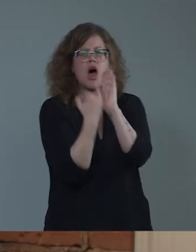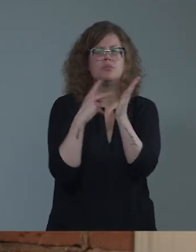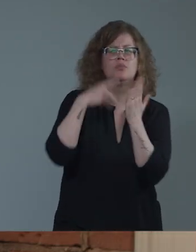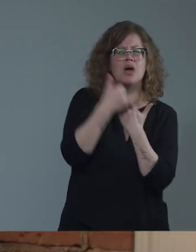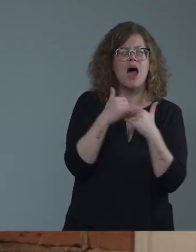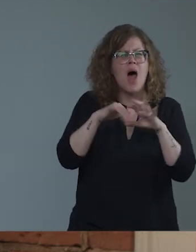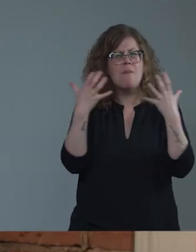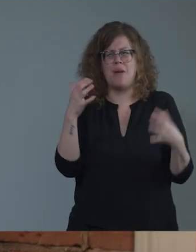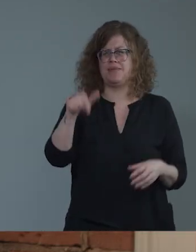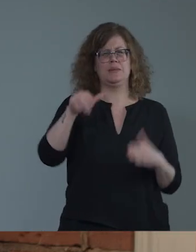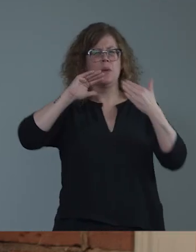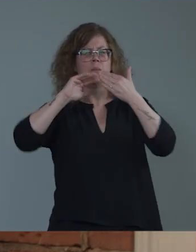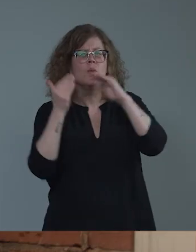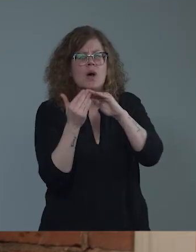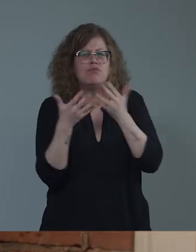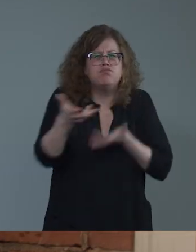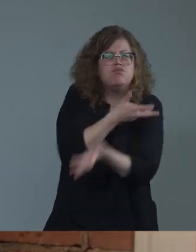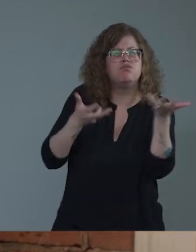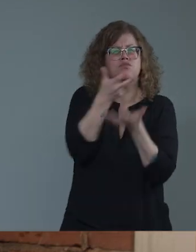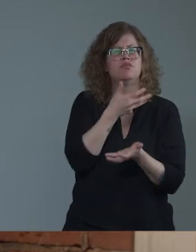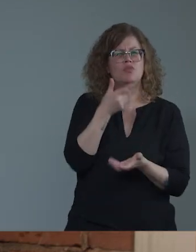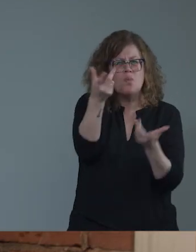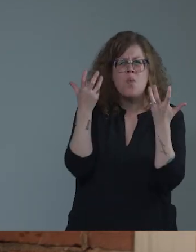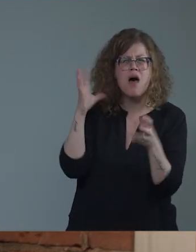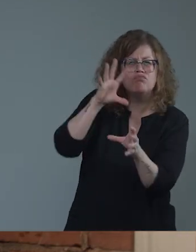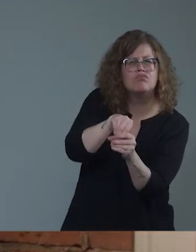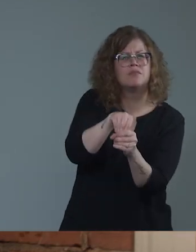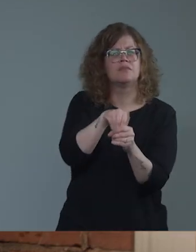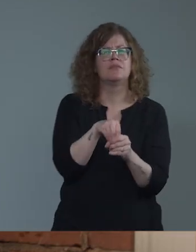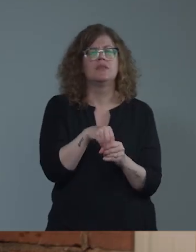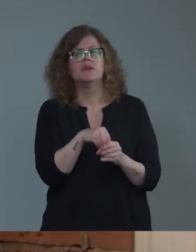you want a temporary project? What if you get a really great artist who just wants to do a